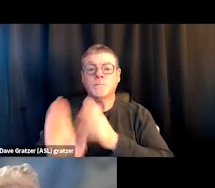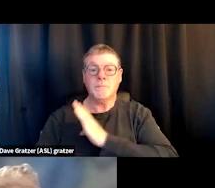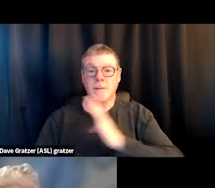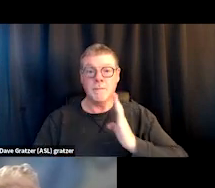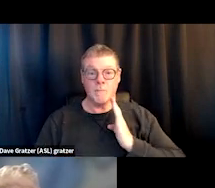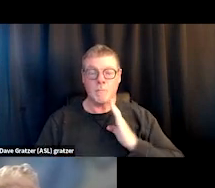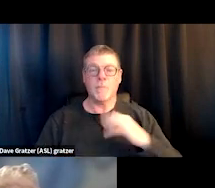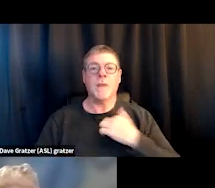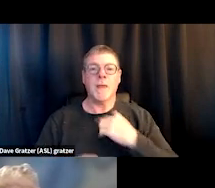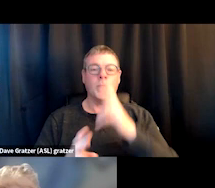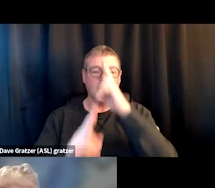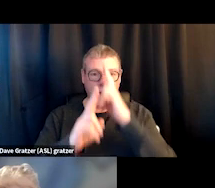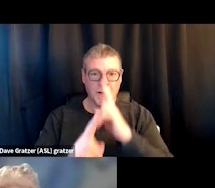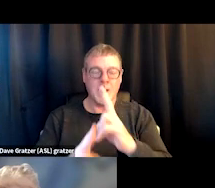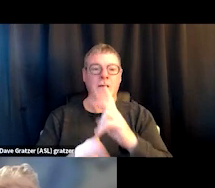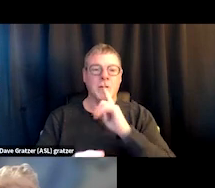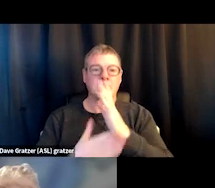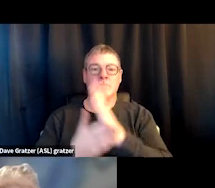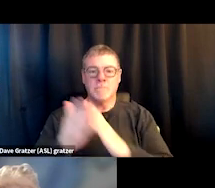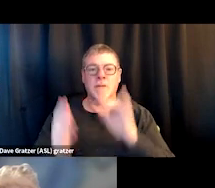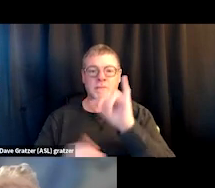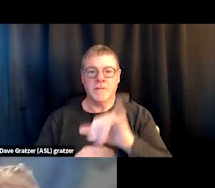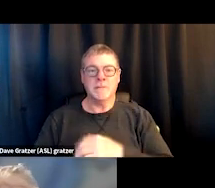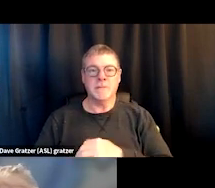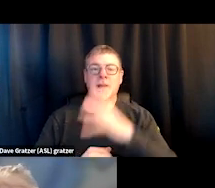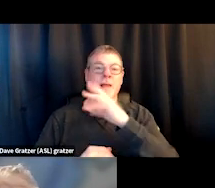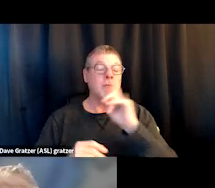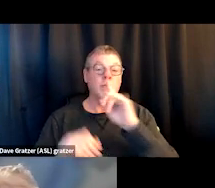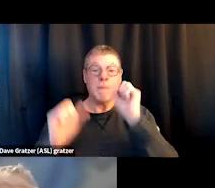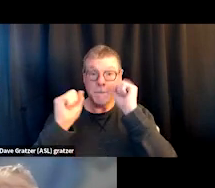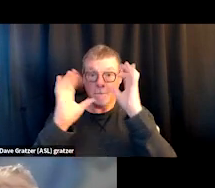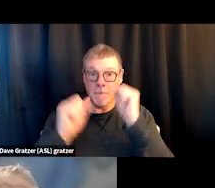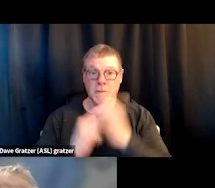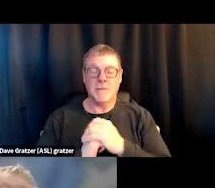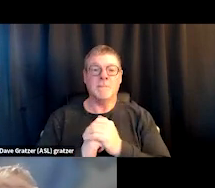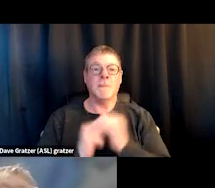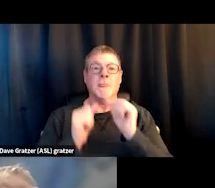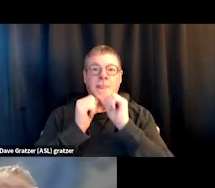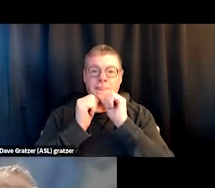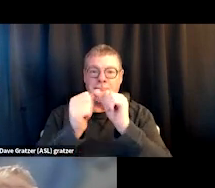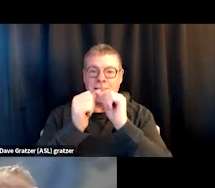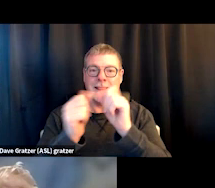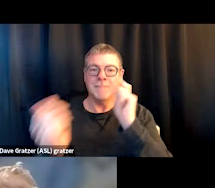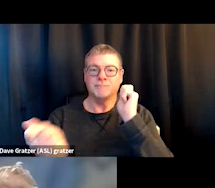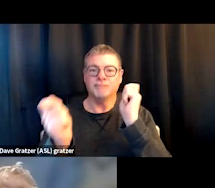I was so honored to be part of this, and it's been amazing to see our continued transformation in the community.